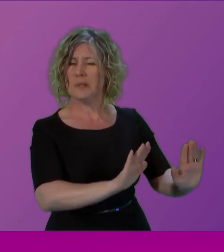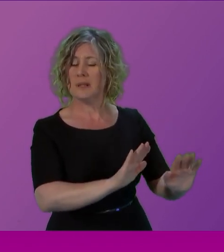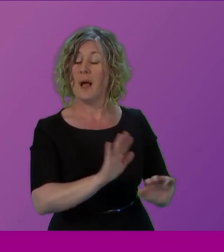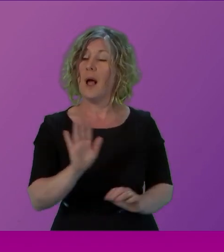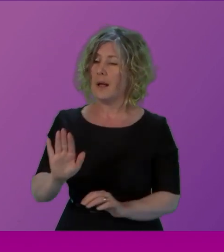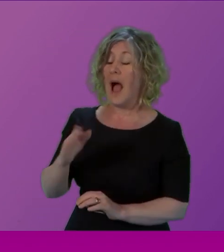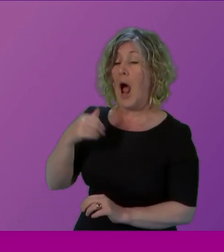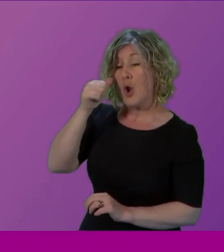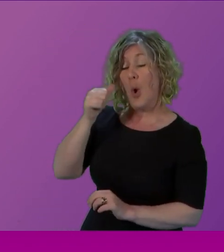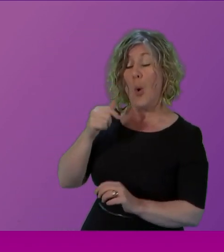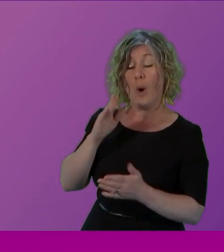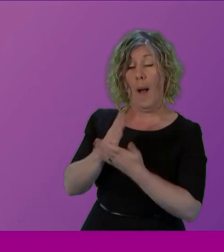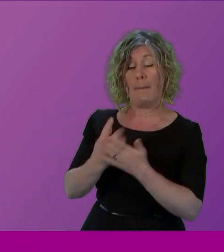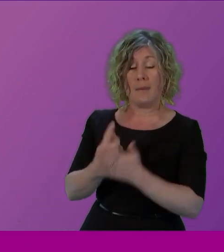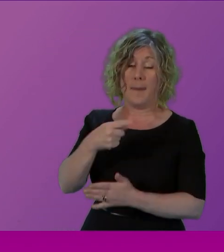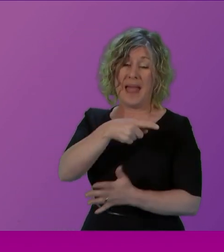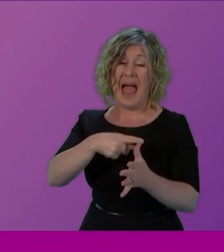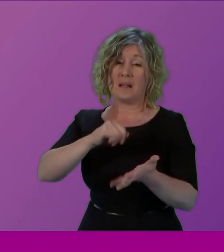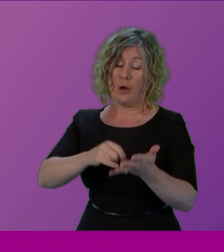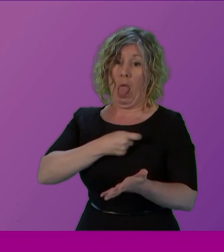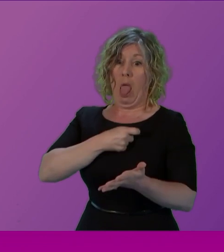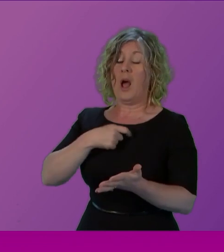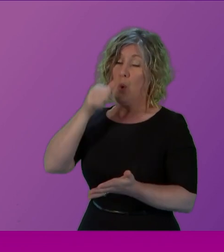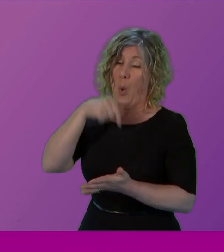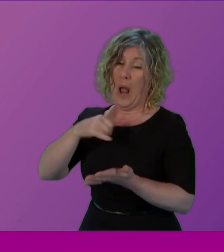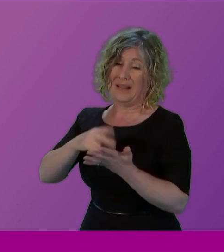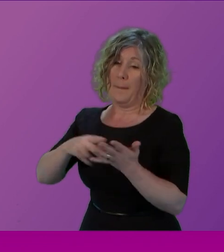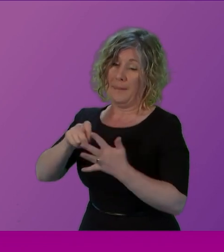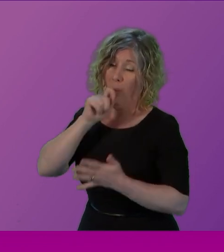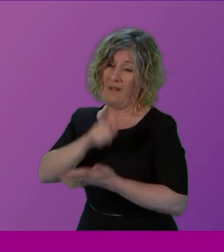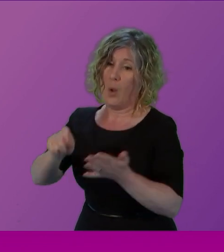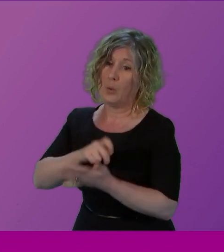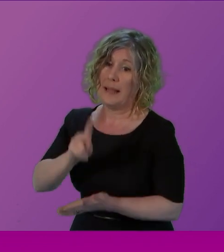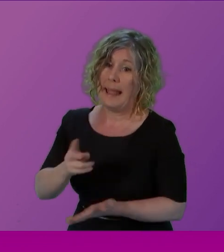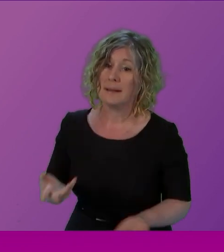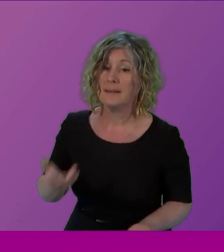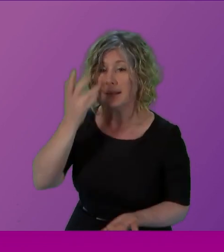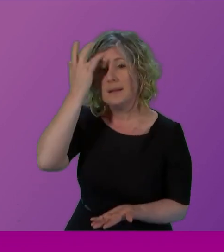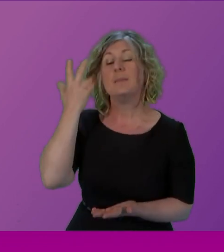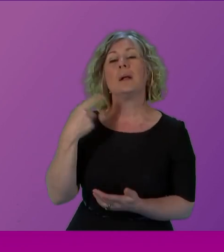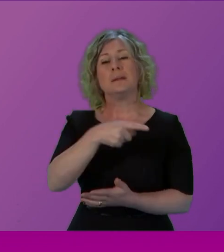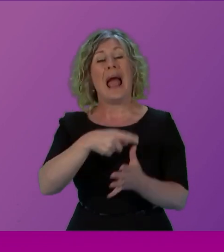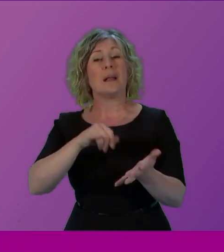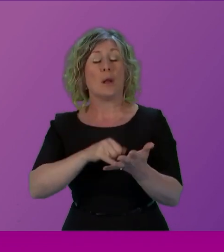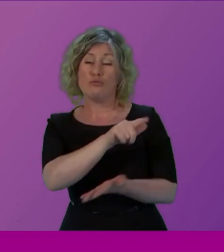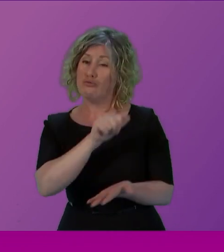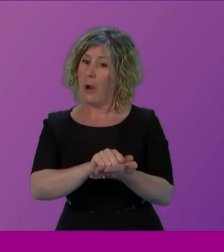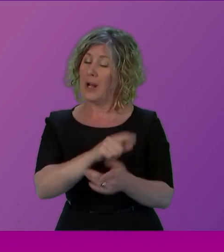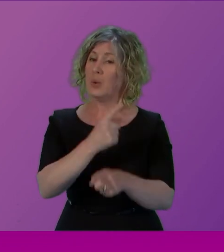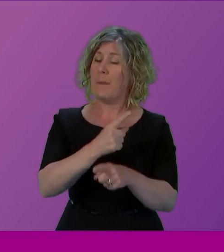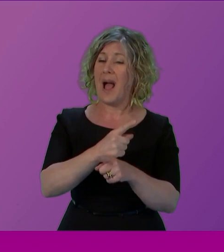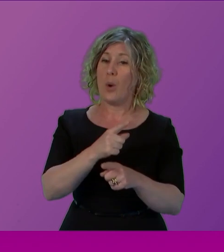Anas Sarwar rightly talks about the importance of access to NHS dentistry.